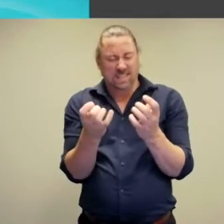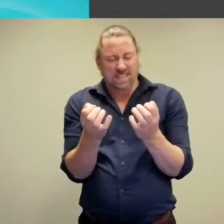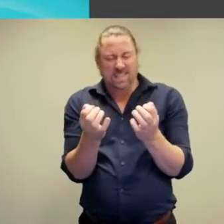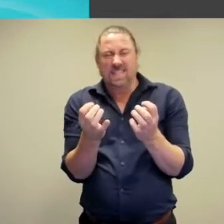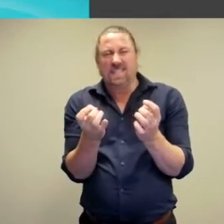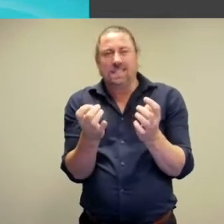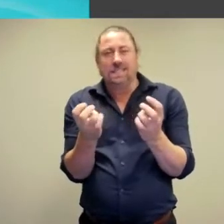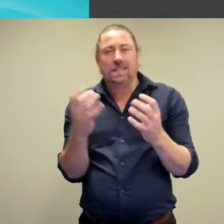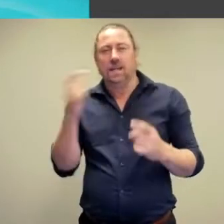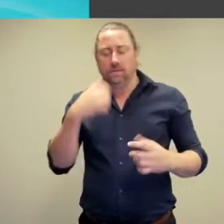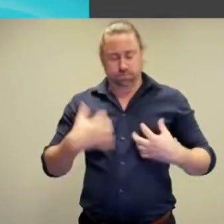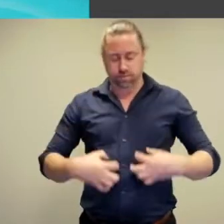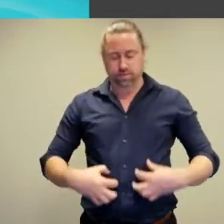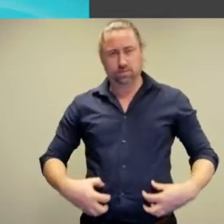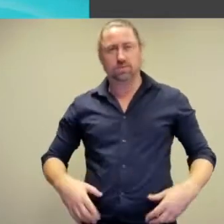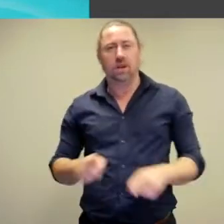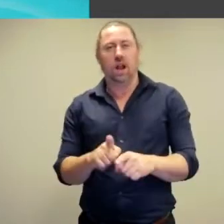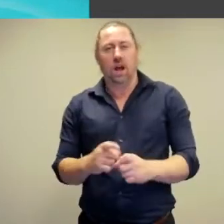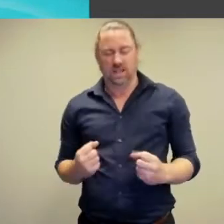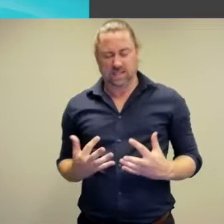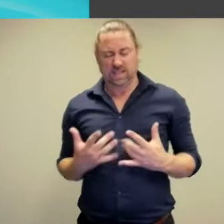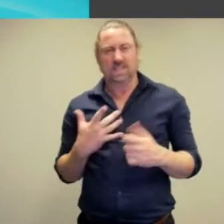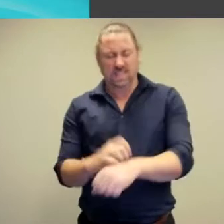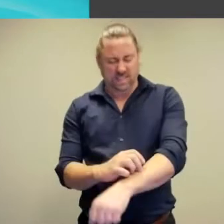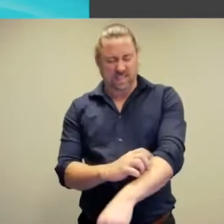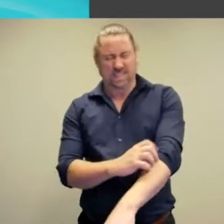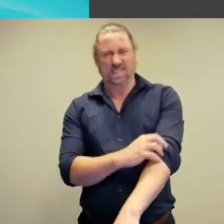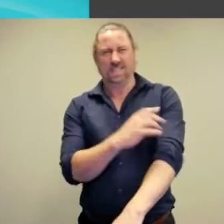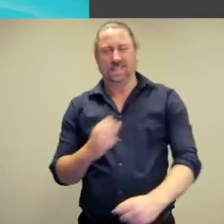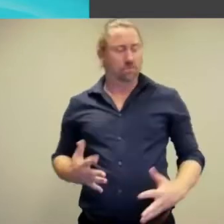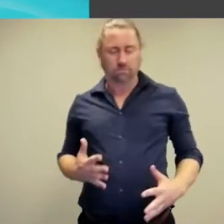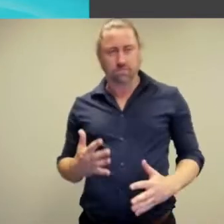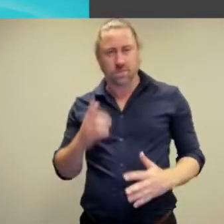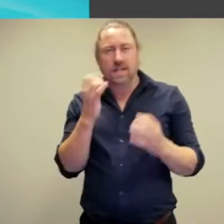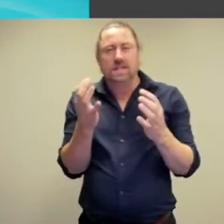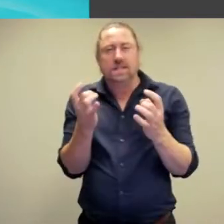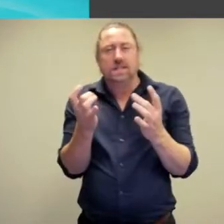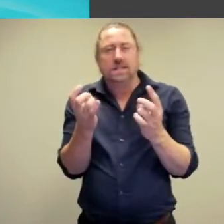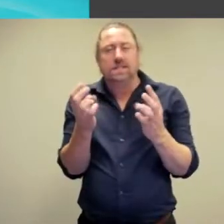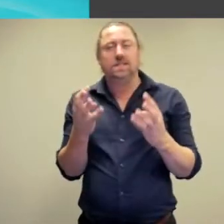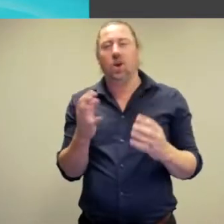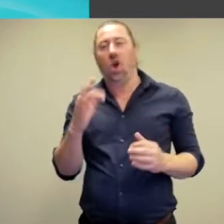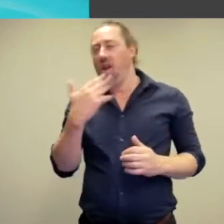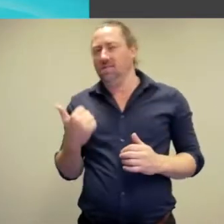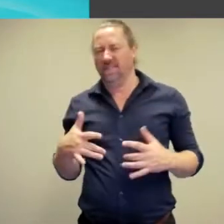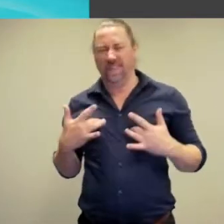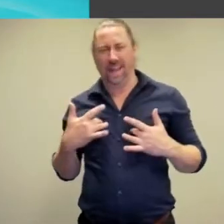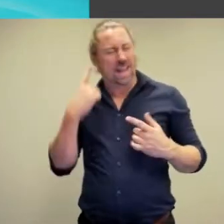her, it makes her shins, her skin shiver but not